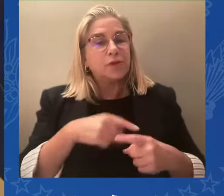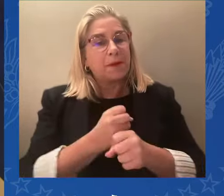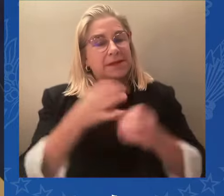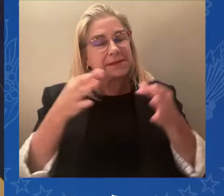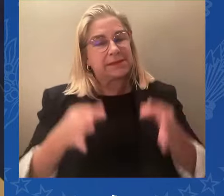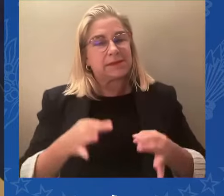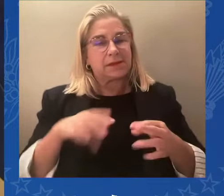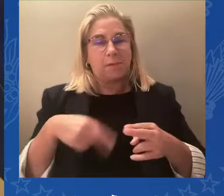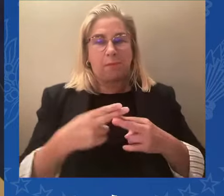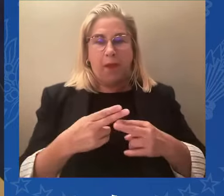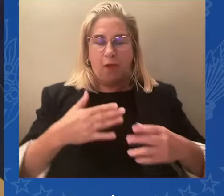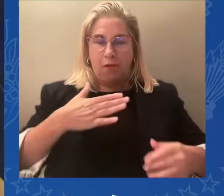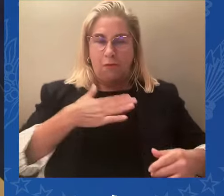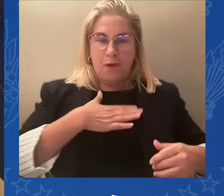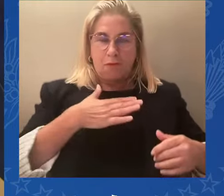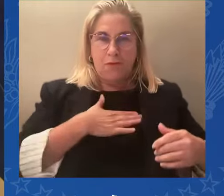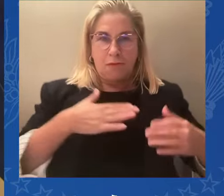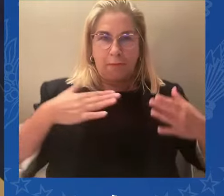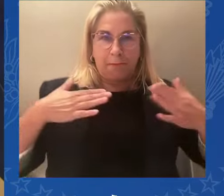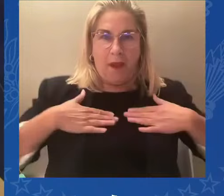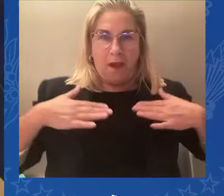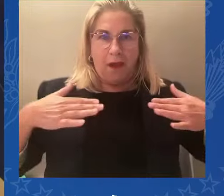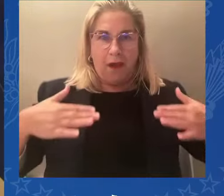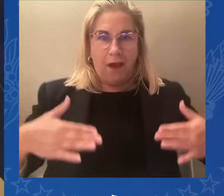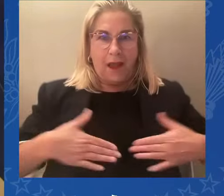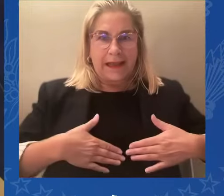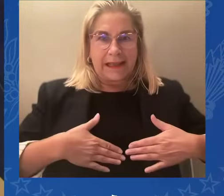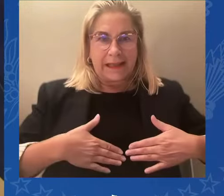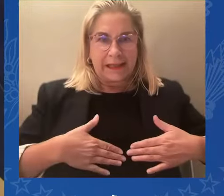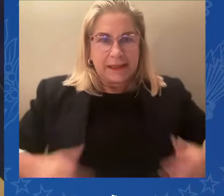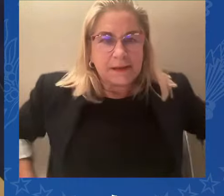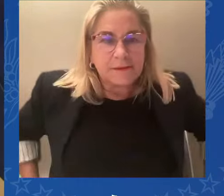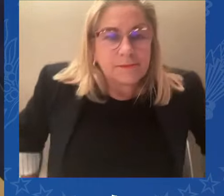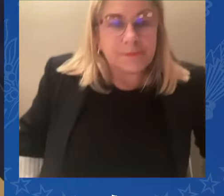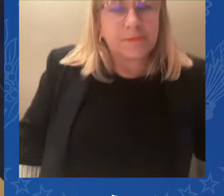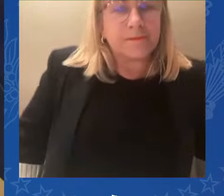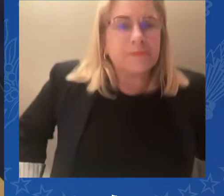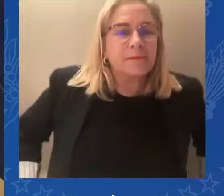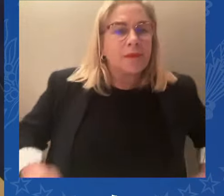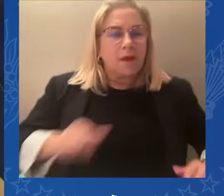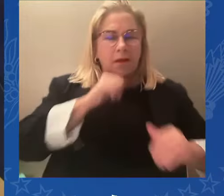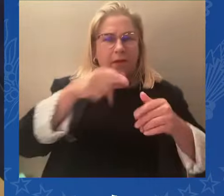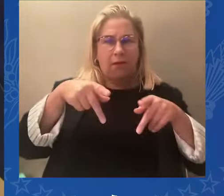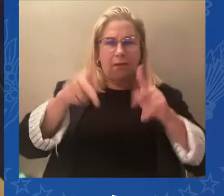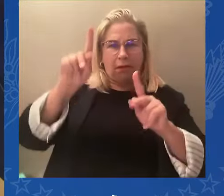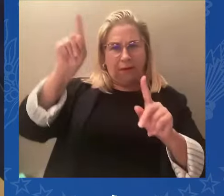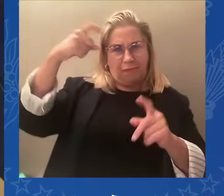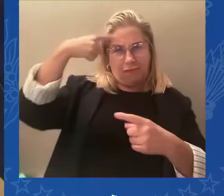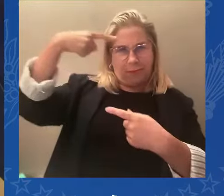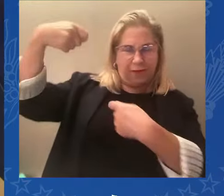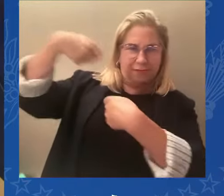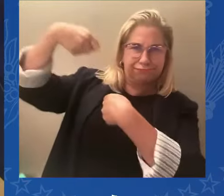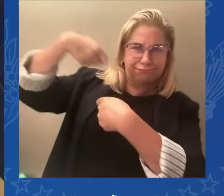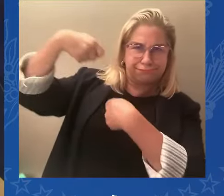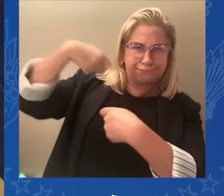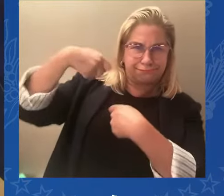and not have her government telling her what to do -- because we here know